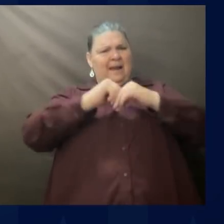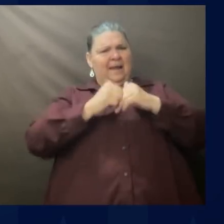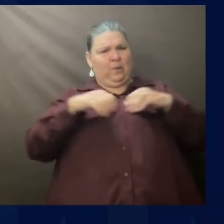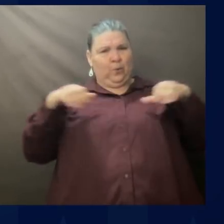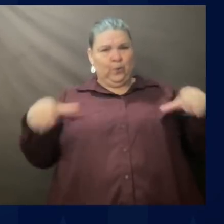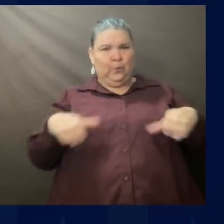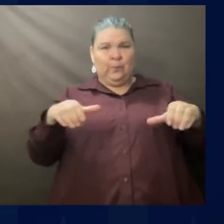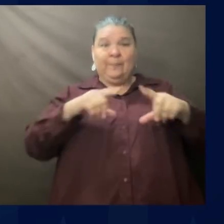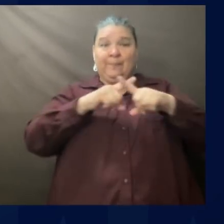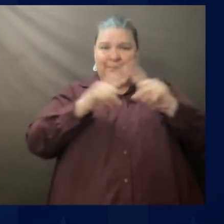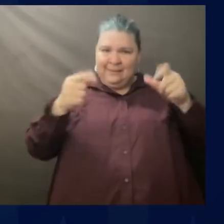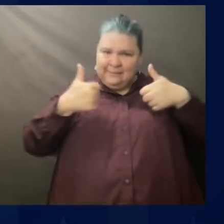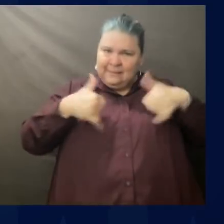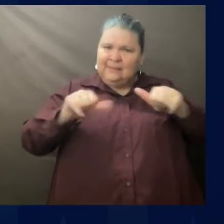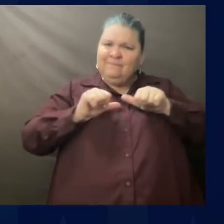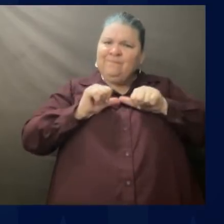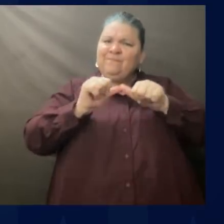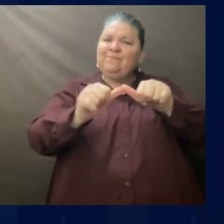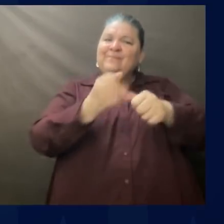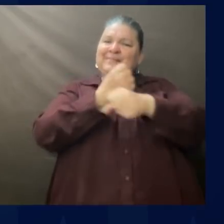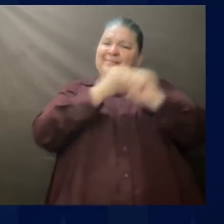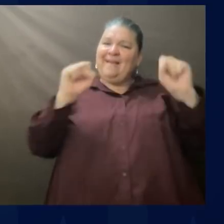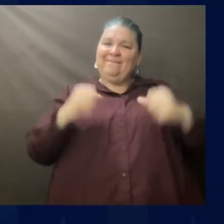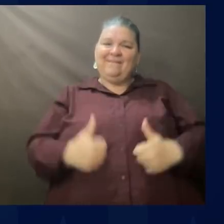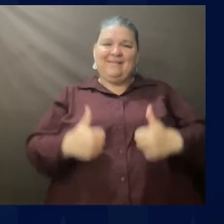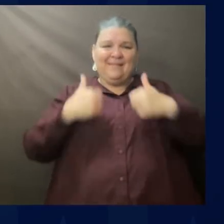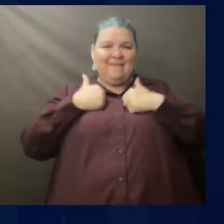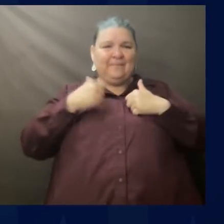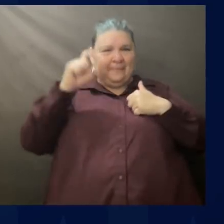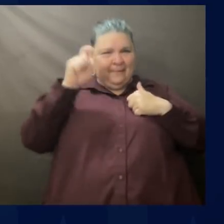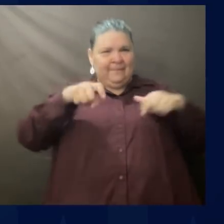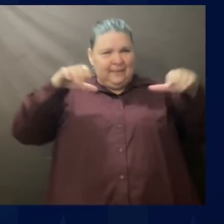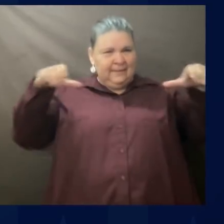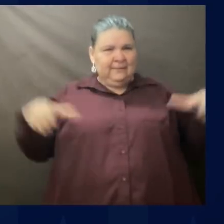All of us also have a duty to renew our commitment